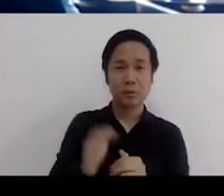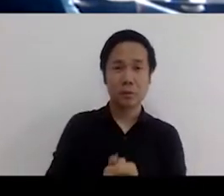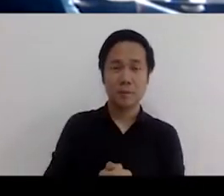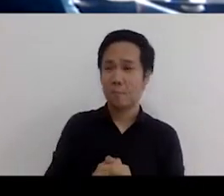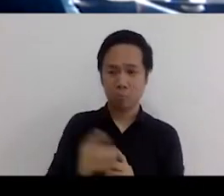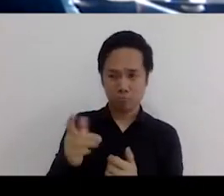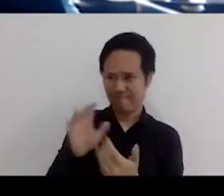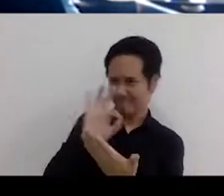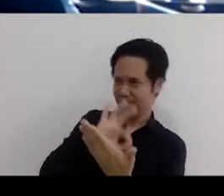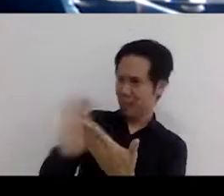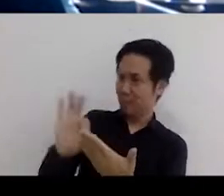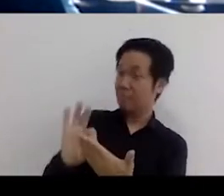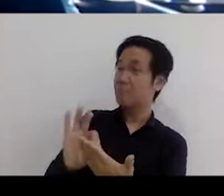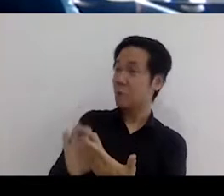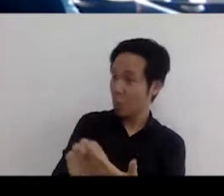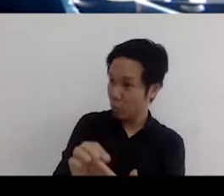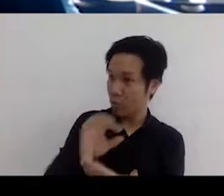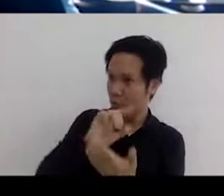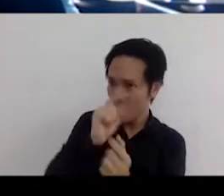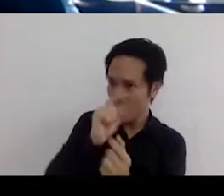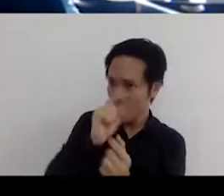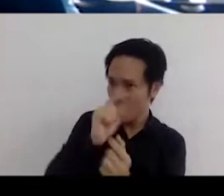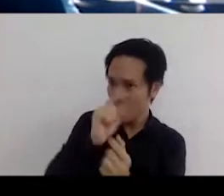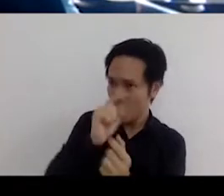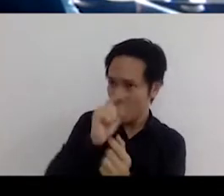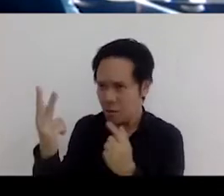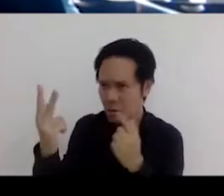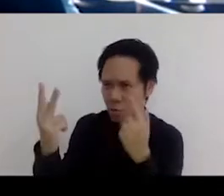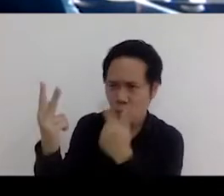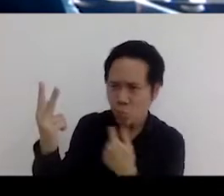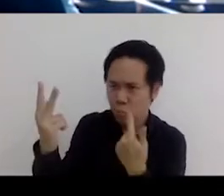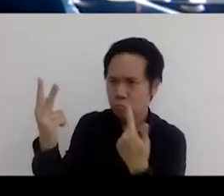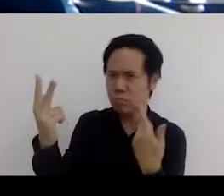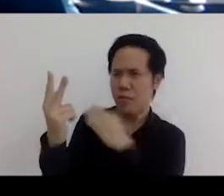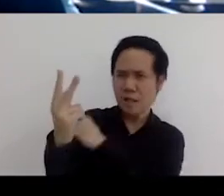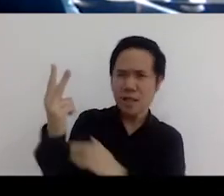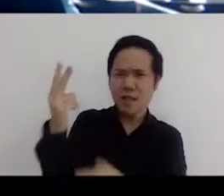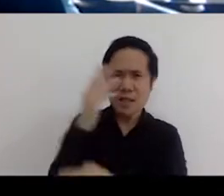And all the censuses that we have done after that, other studies demonstrate that the figure is